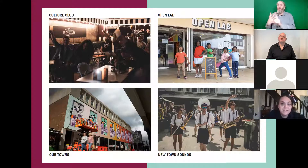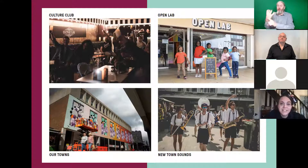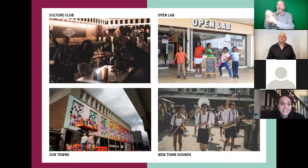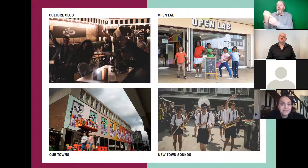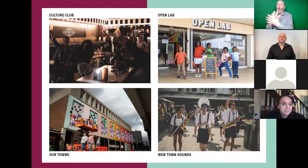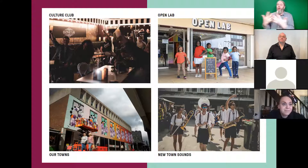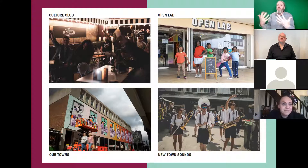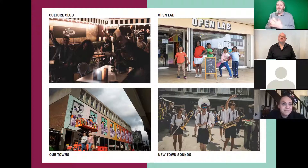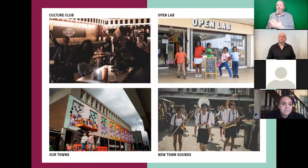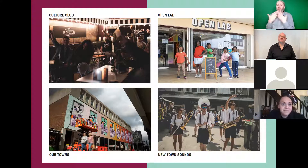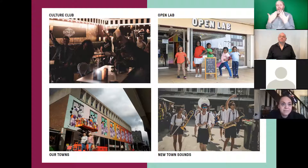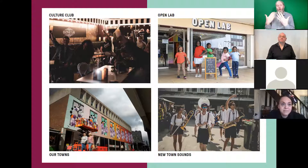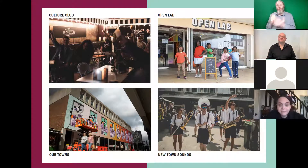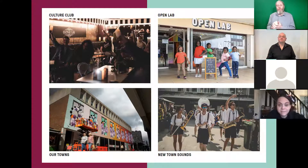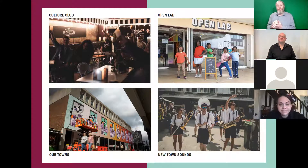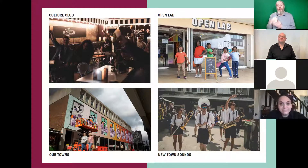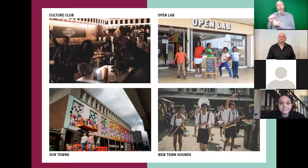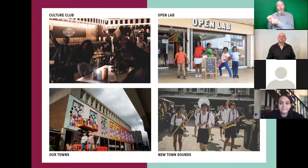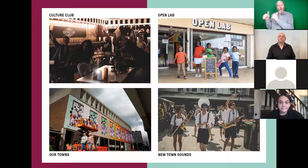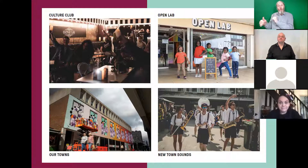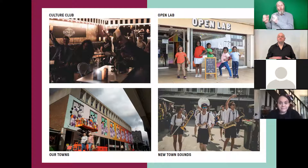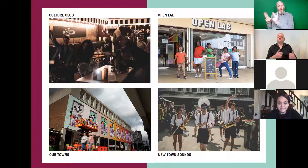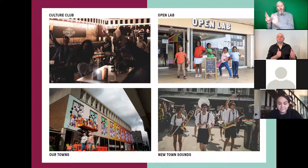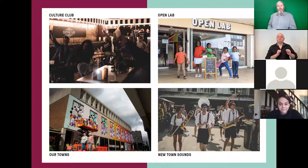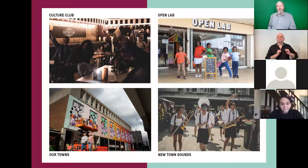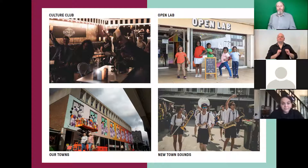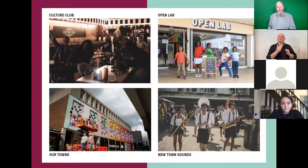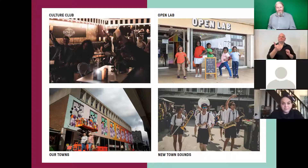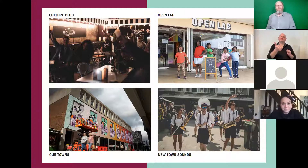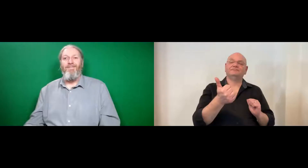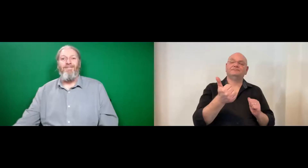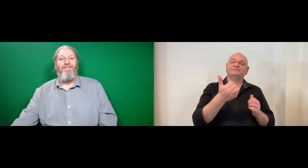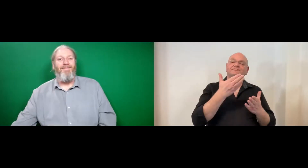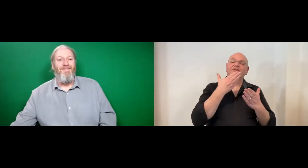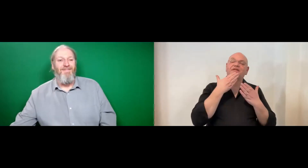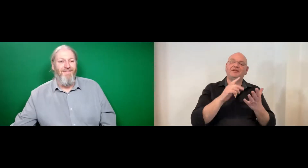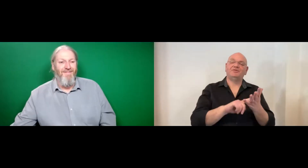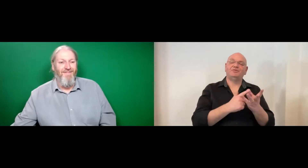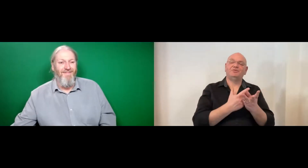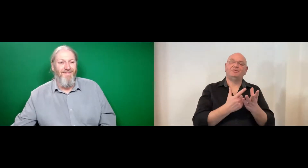part of the new town sounds festival which we started in 2019 and we were able to run again in 2021.